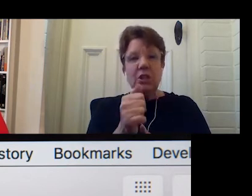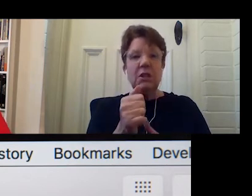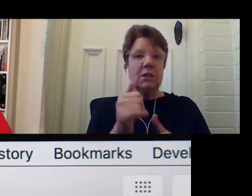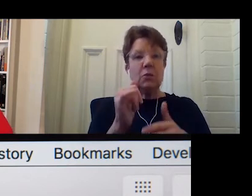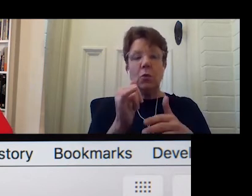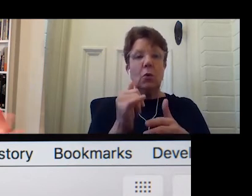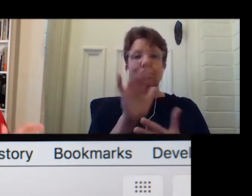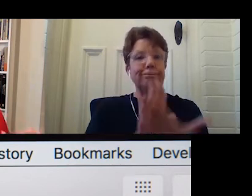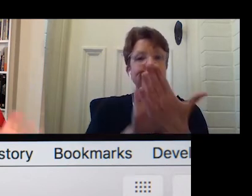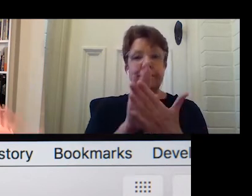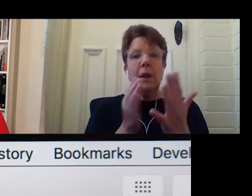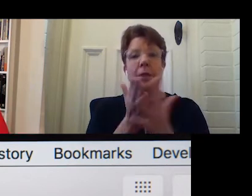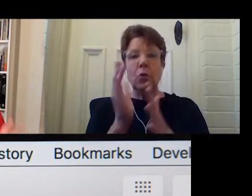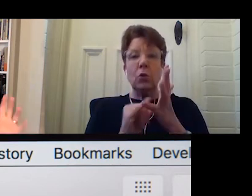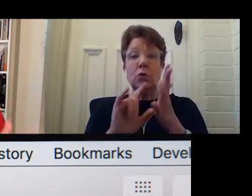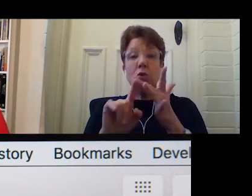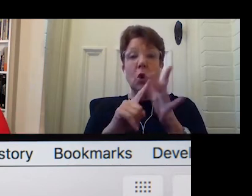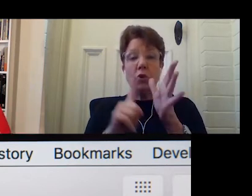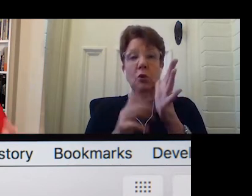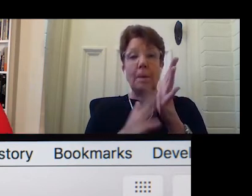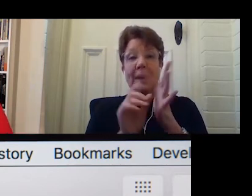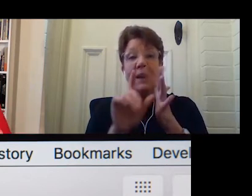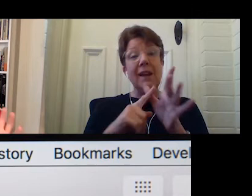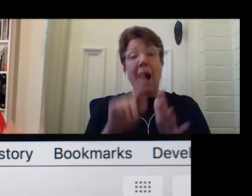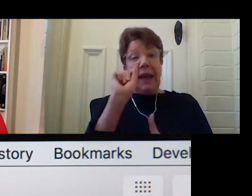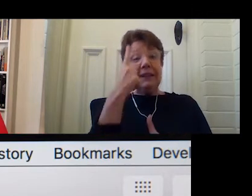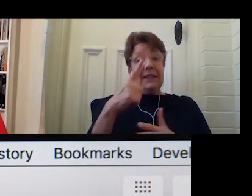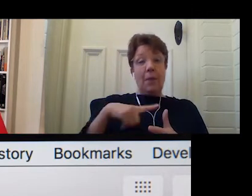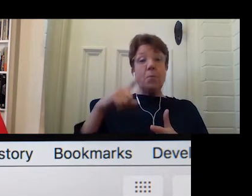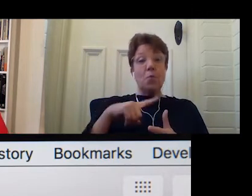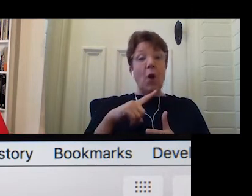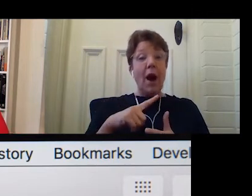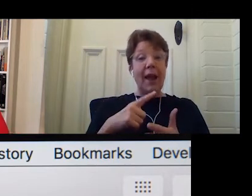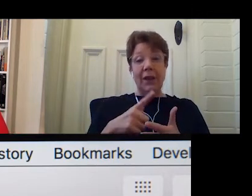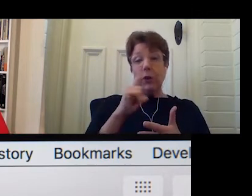which is an entirely appropriate, personal response to the crisis, it